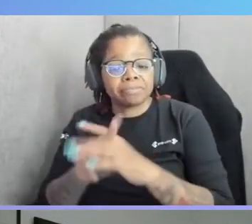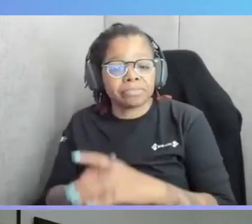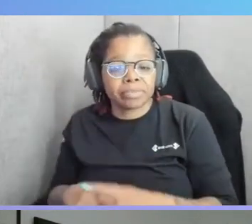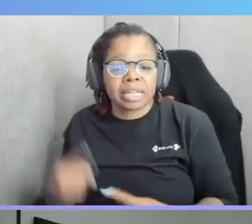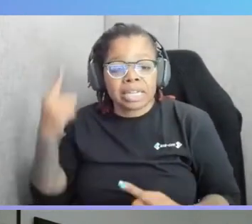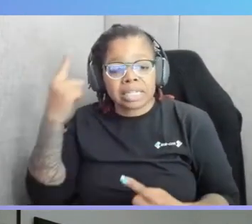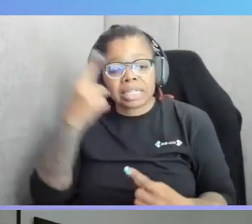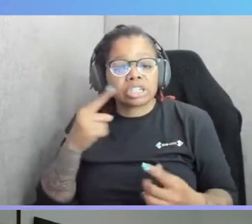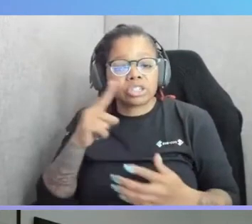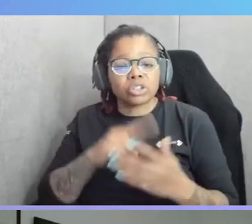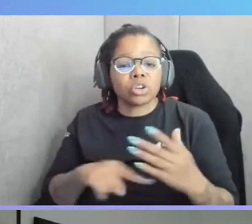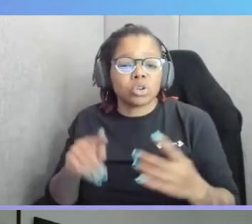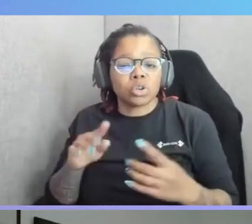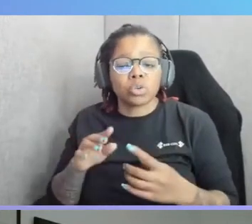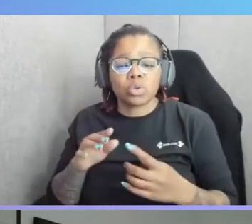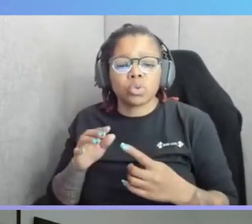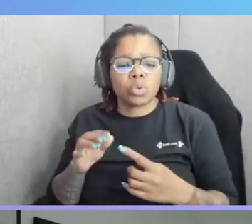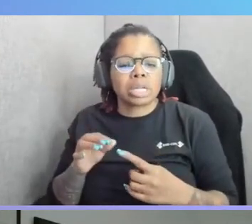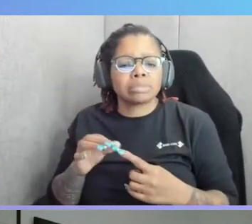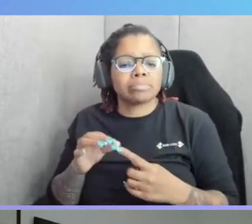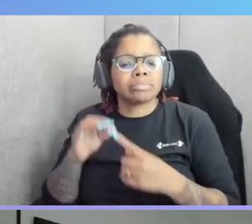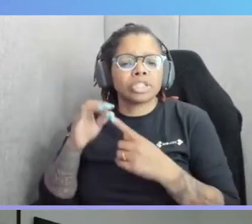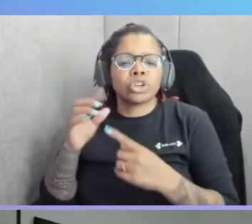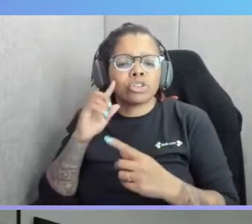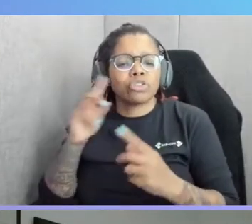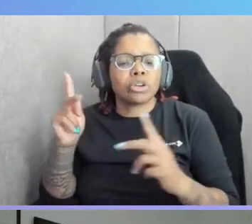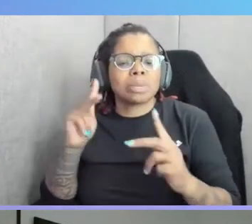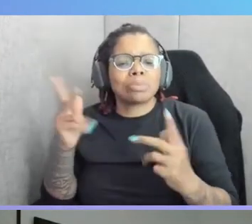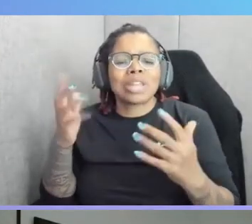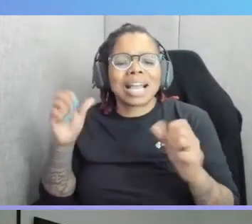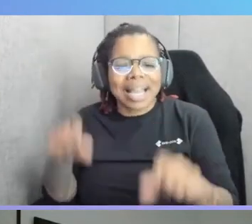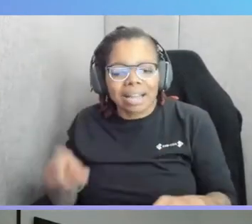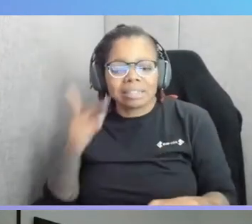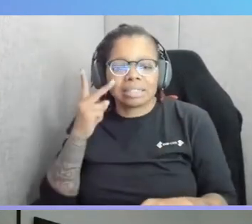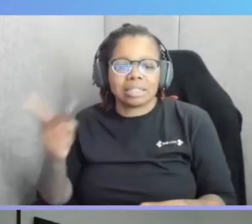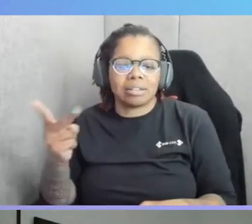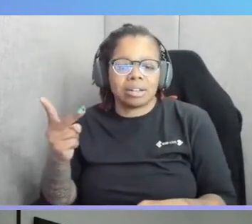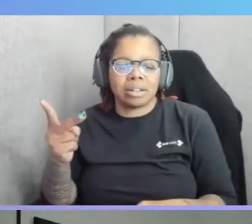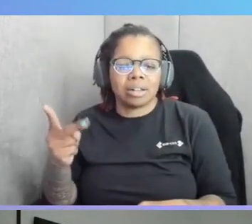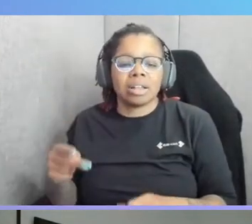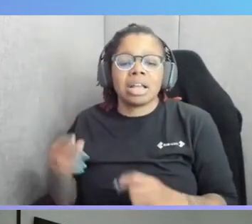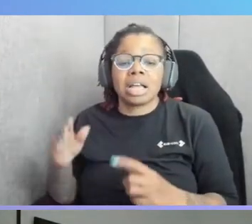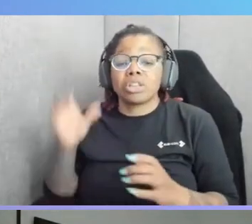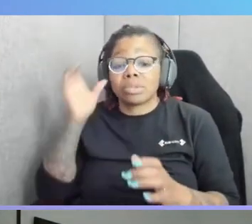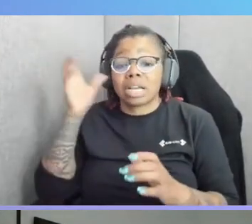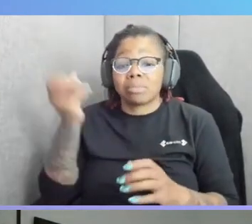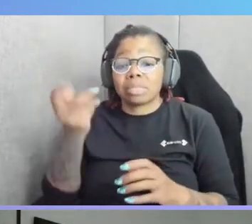consider what stands out to sighted individuals. And so there was this concept several people brought up of, oh, it